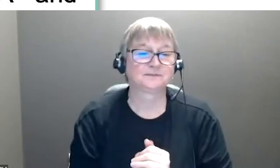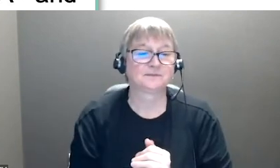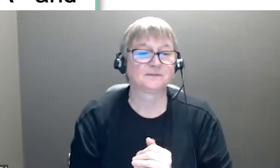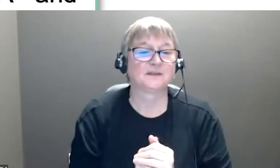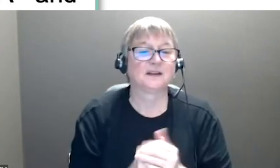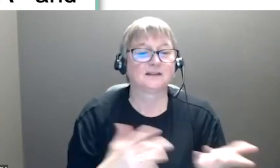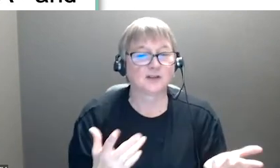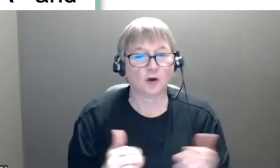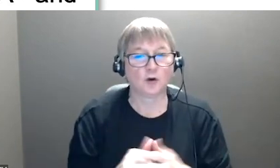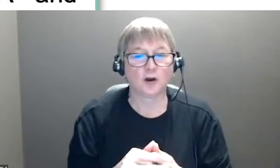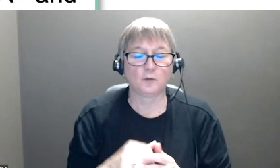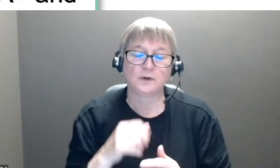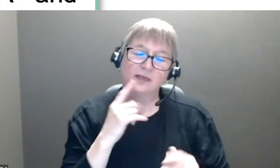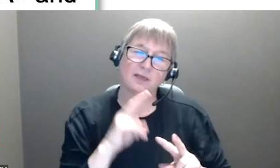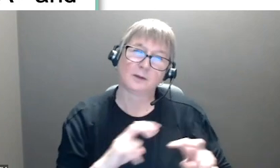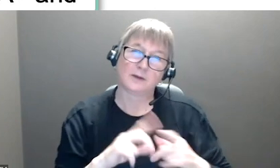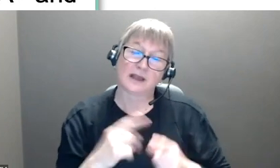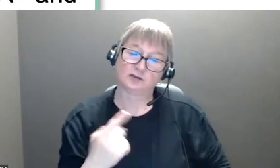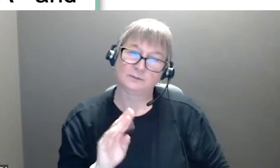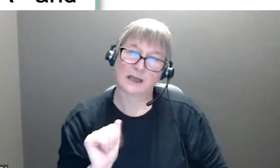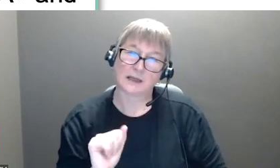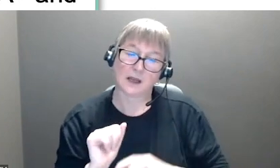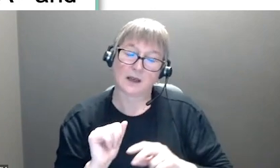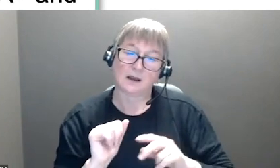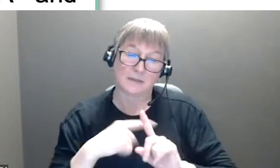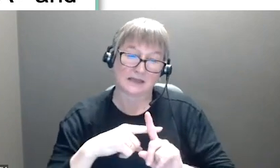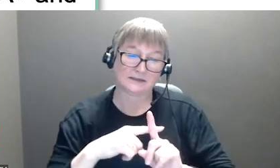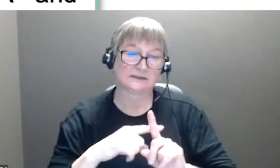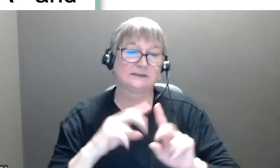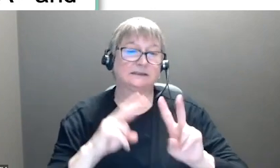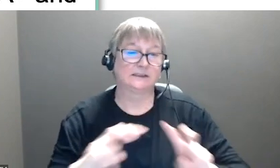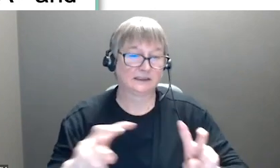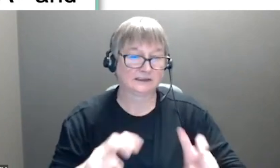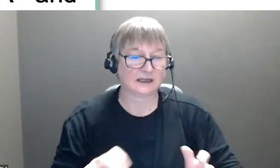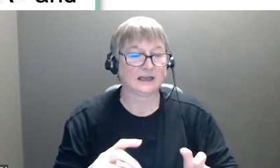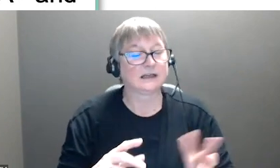program due to the requirement that demographic information collected in participant forms,